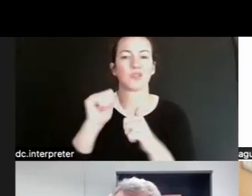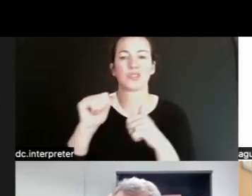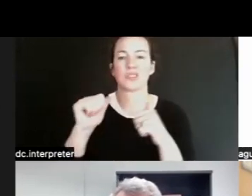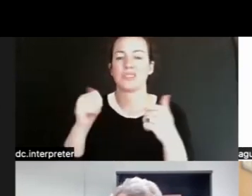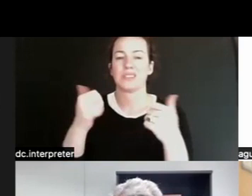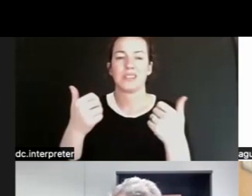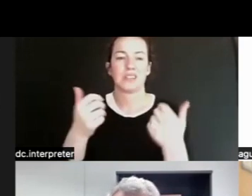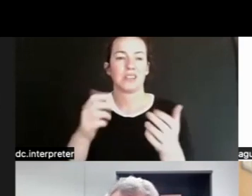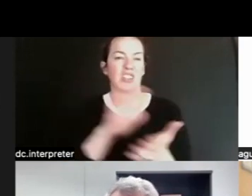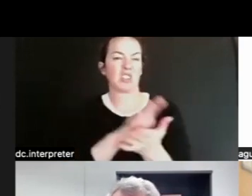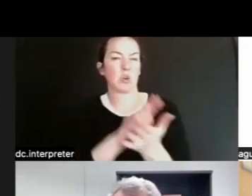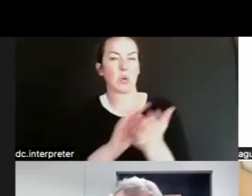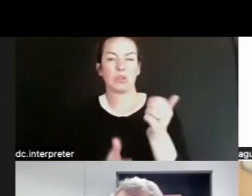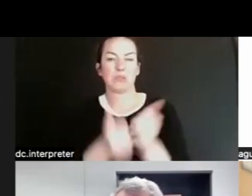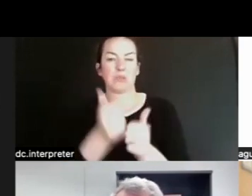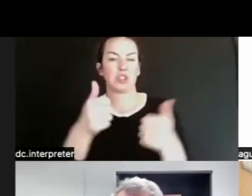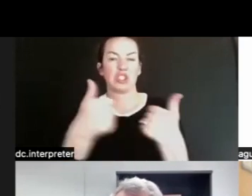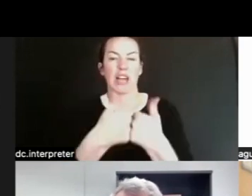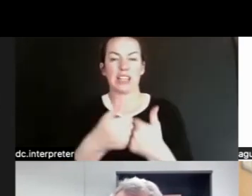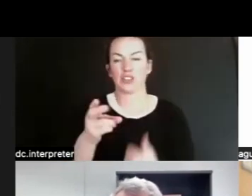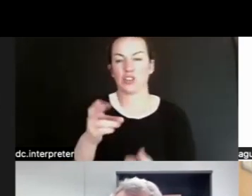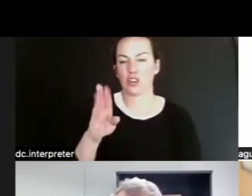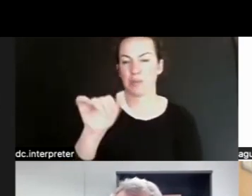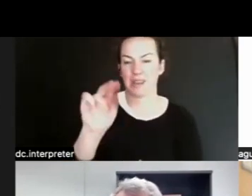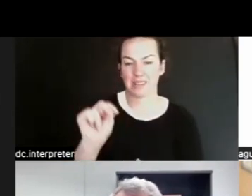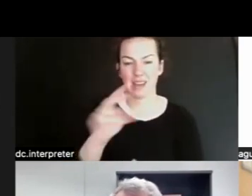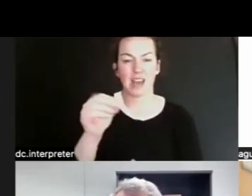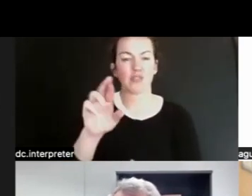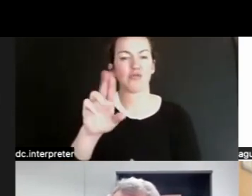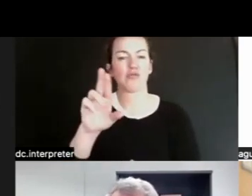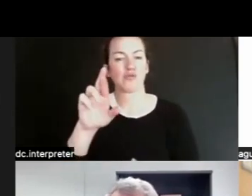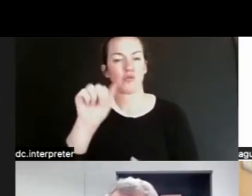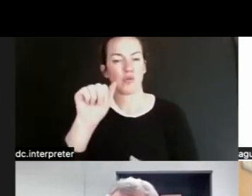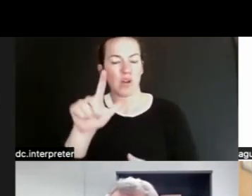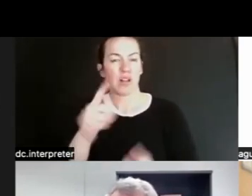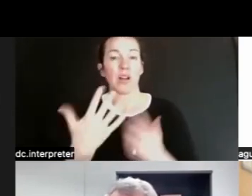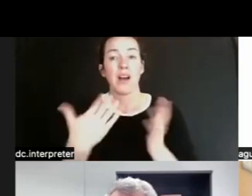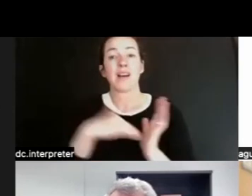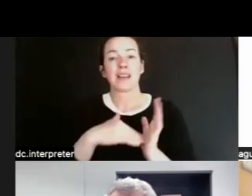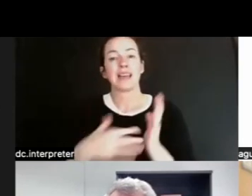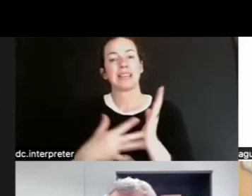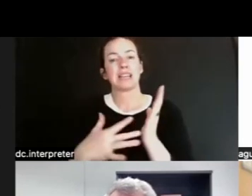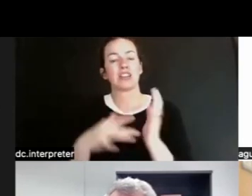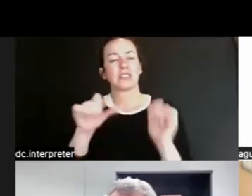schools in in in urban and rural communities and you know again I think technology can be a very a